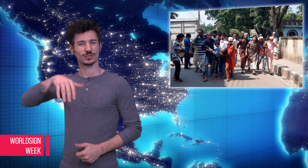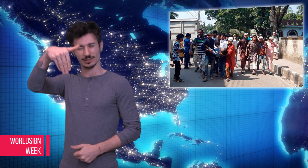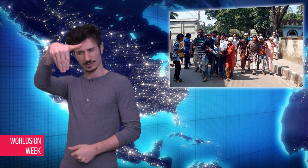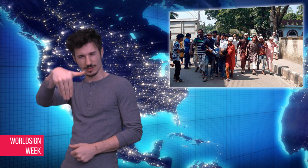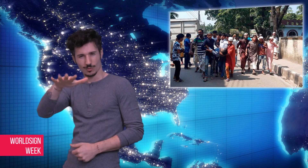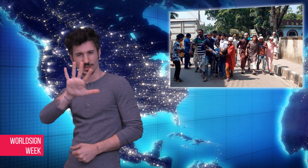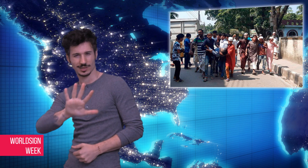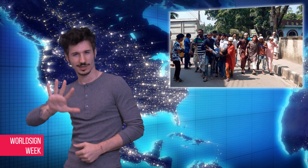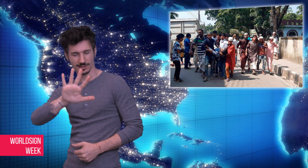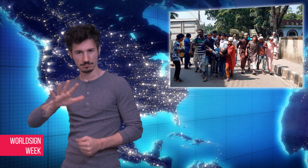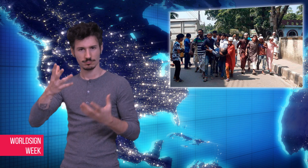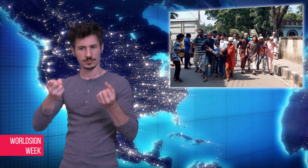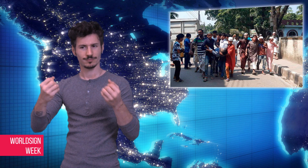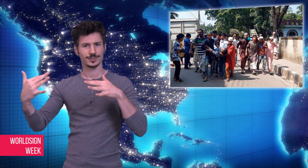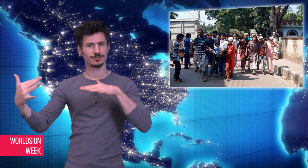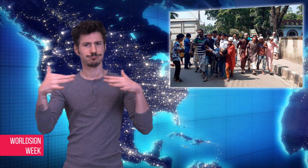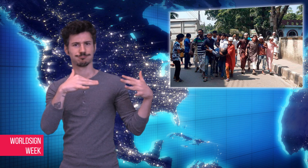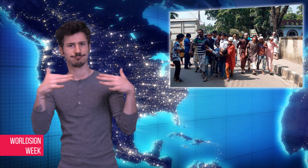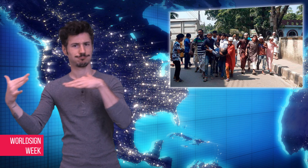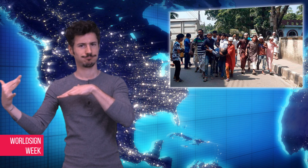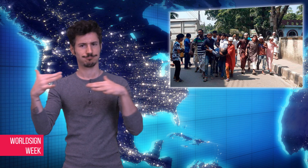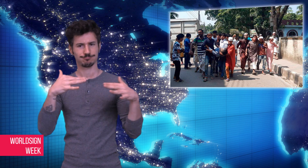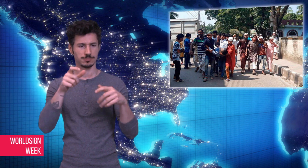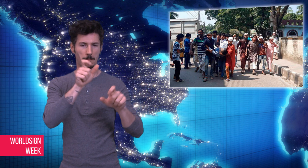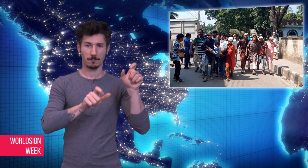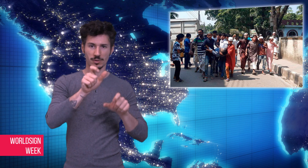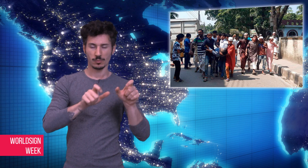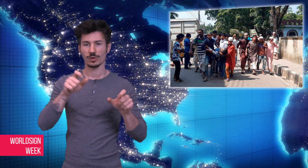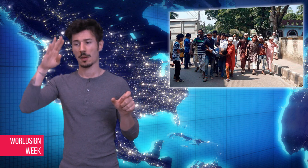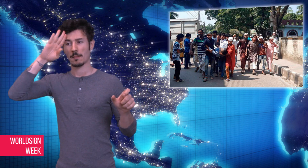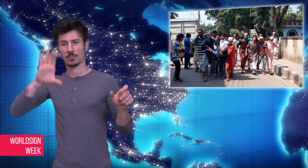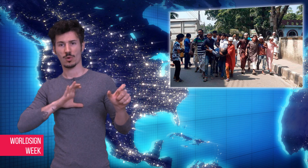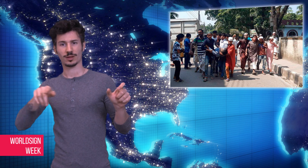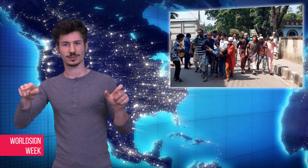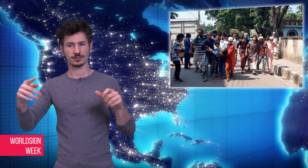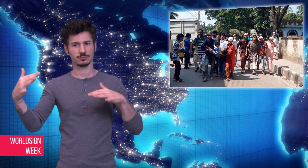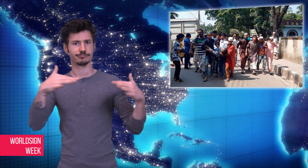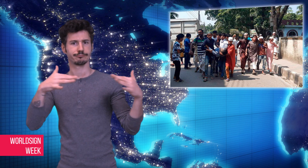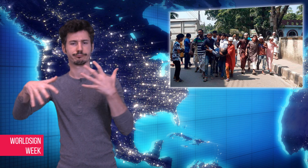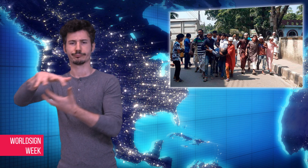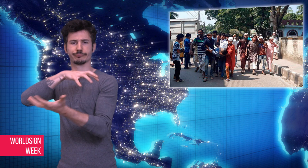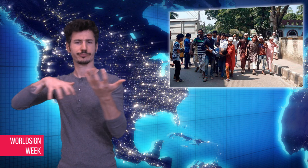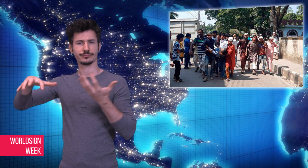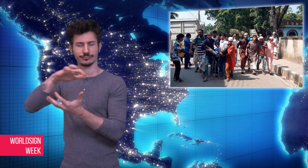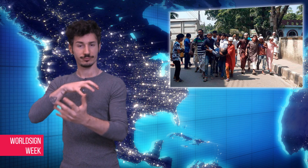[Alessio]: Four people were killed last Sunday in